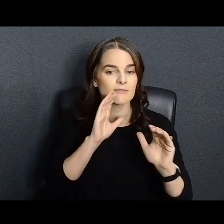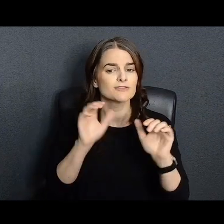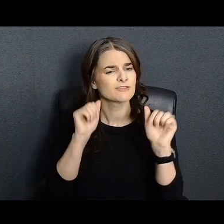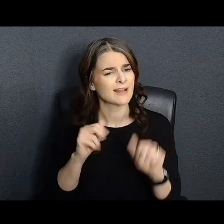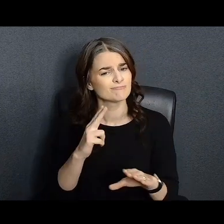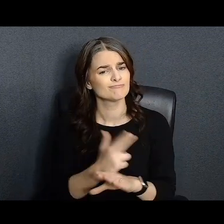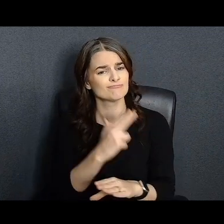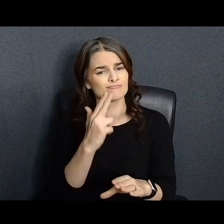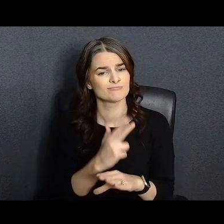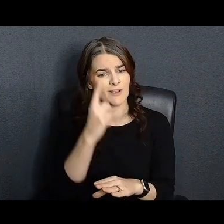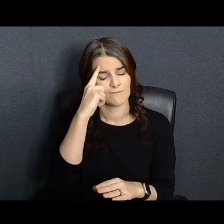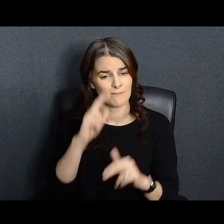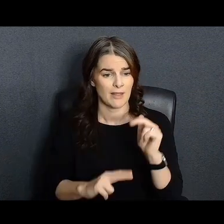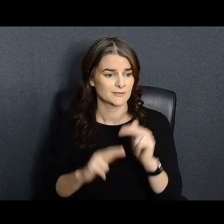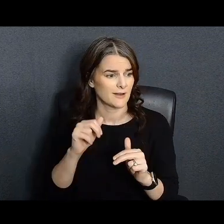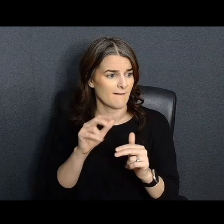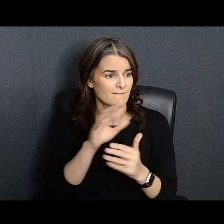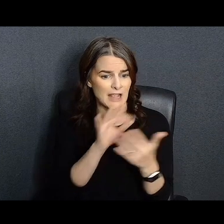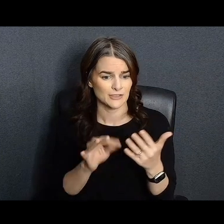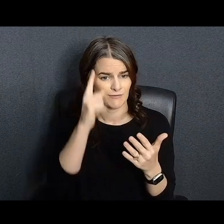You can use the built-in features for other things